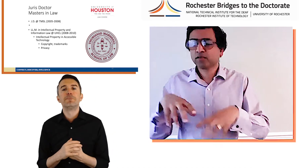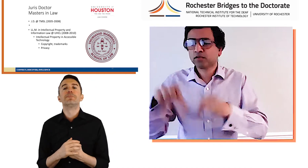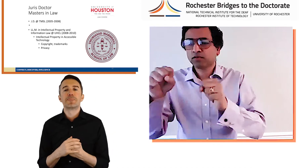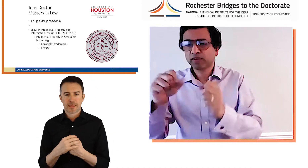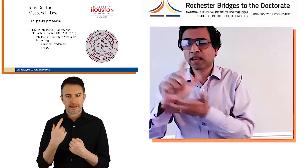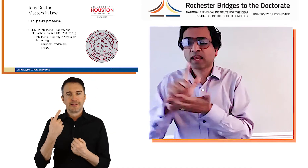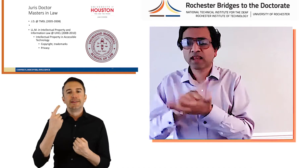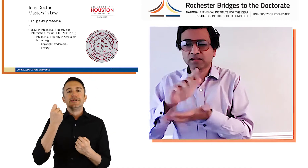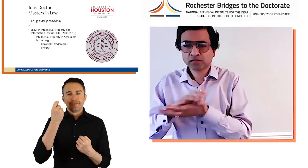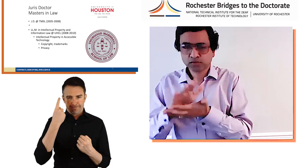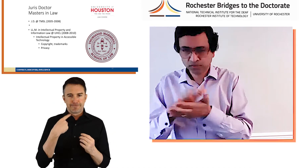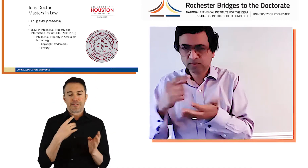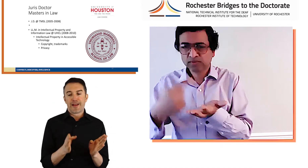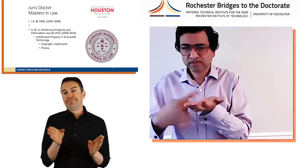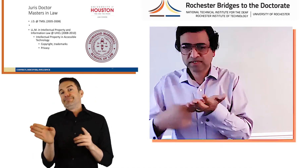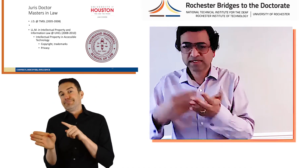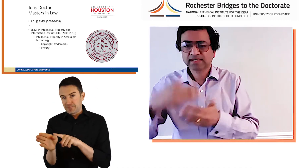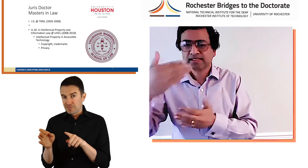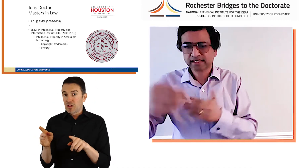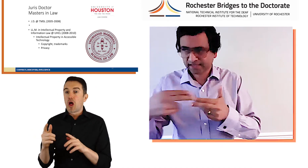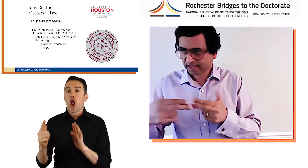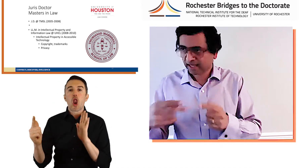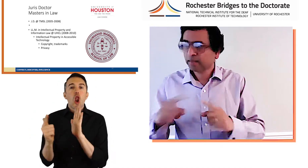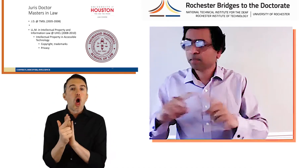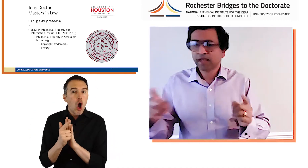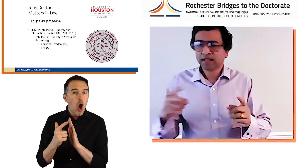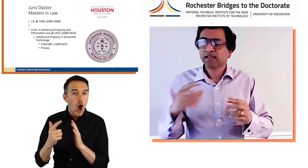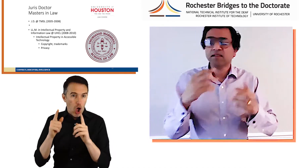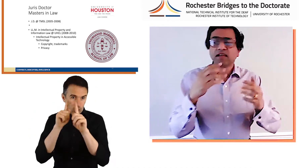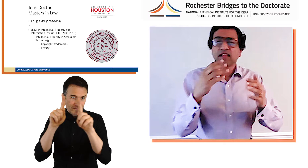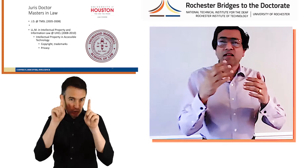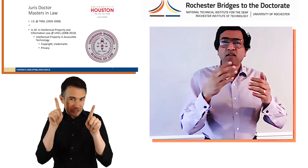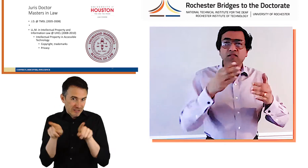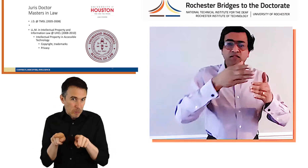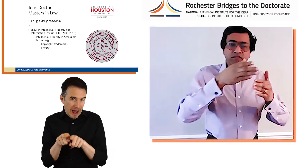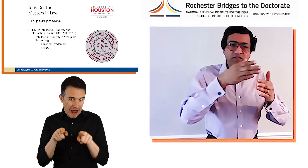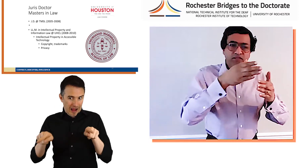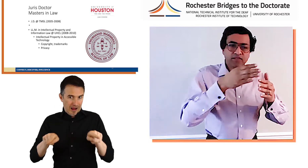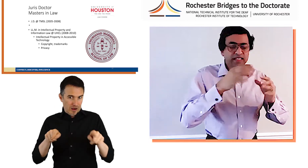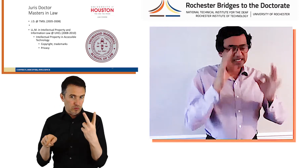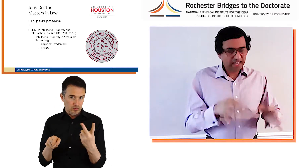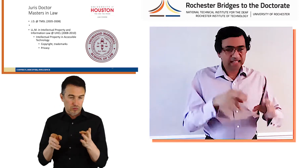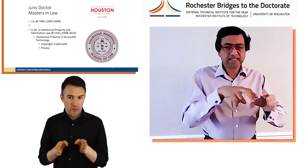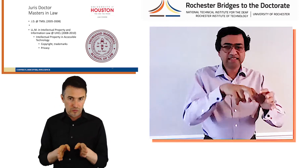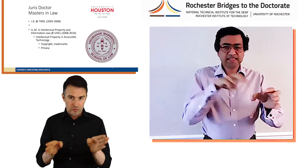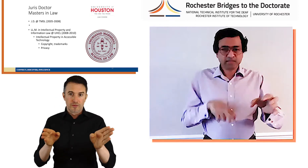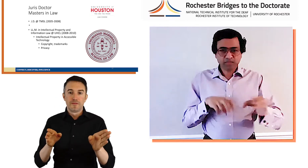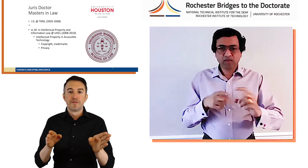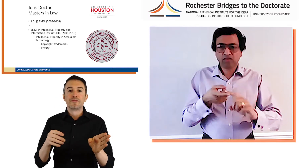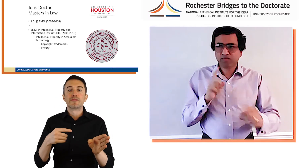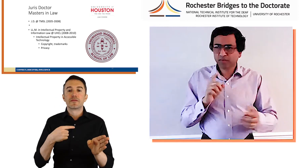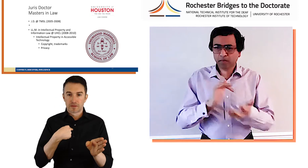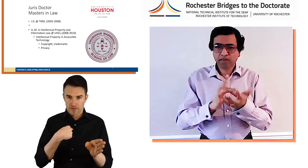So, at that time, I also decided to pursue legal school, and I'll talk about that more in the next slide. But I stepped down from medical imaging,